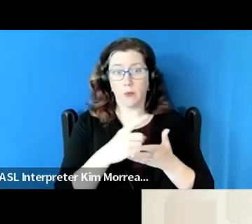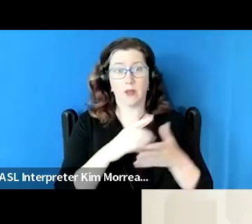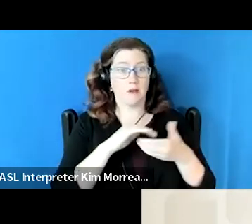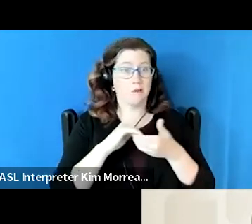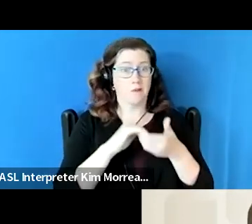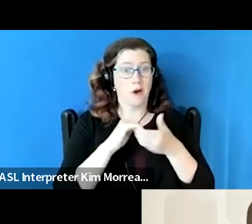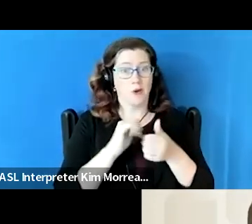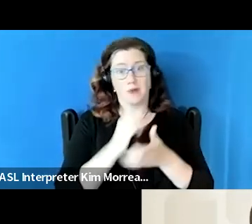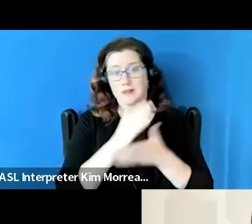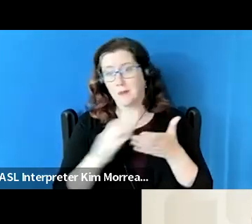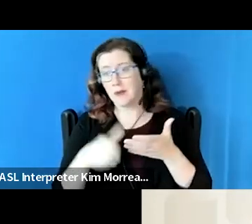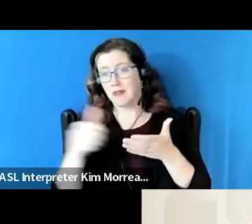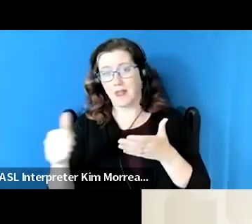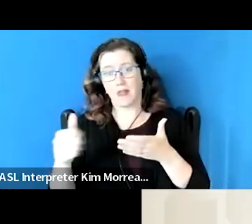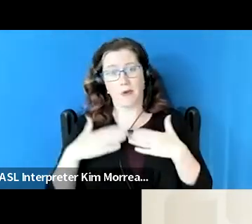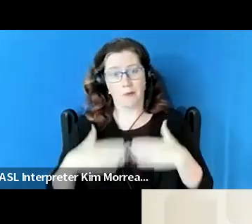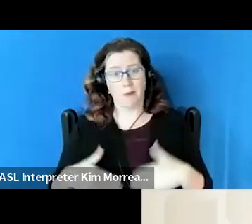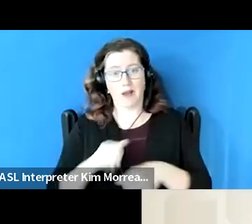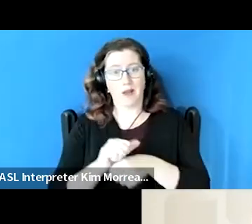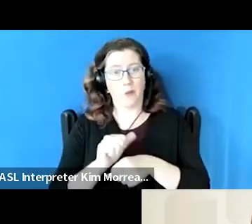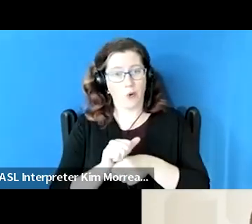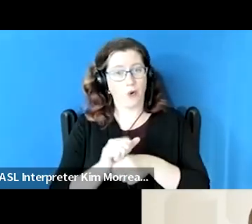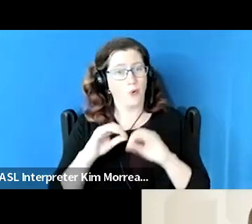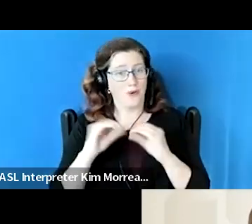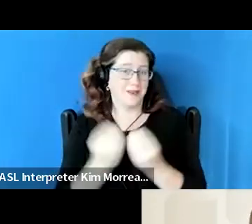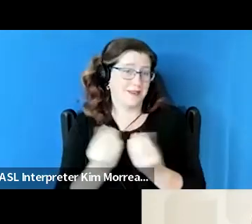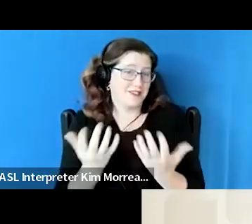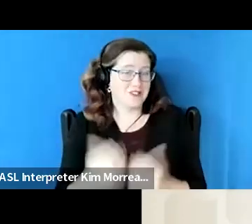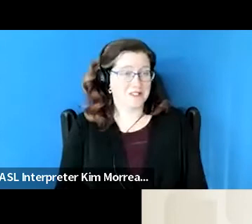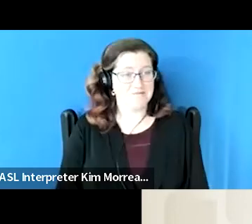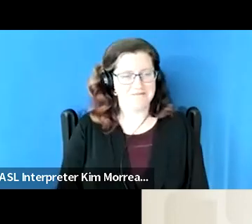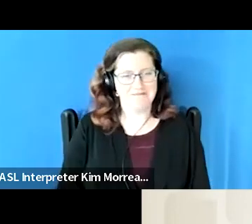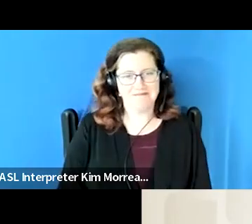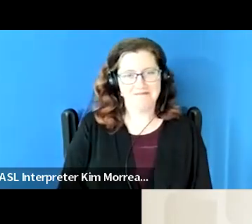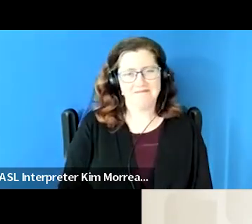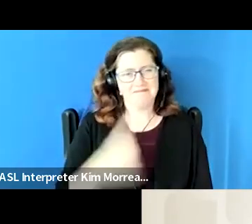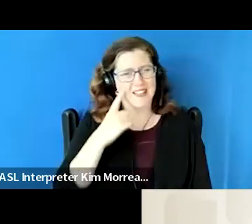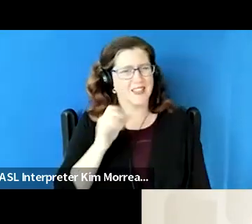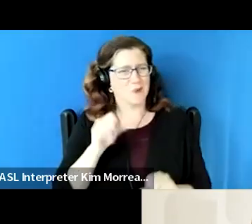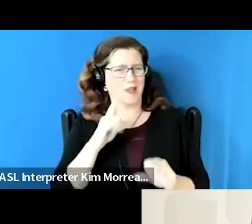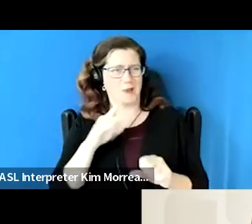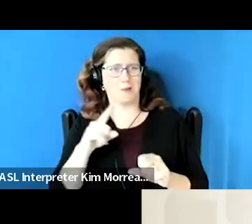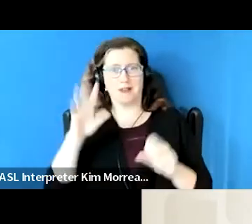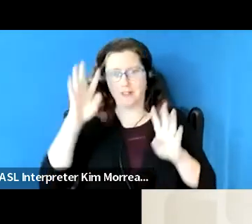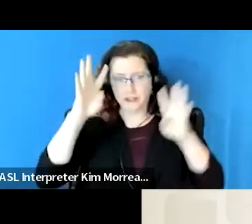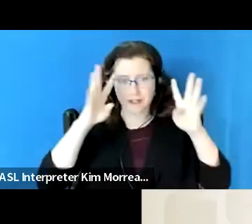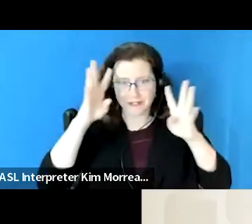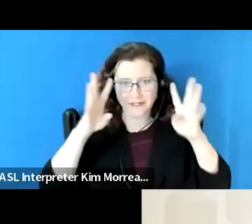with some of the body work organizations. So I think that we can be creative in also partnering